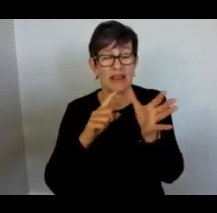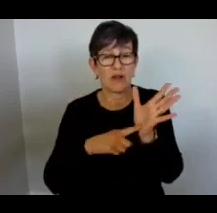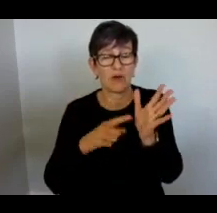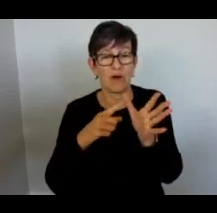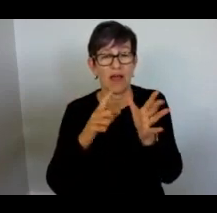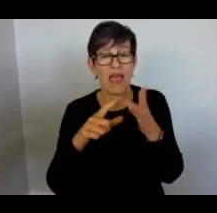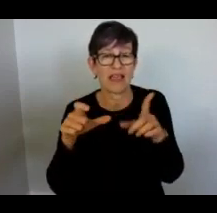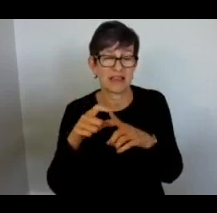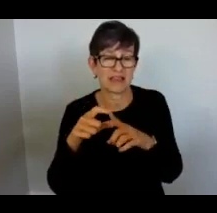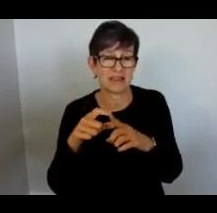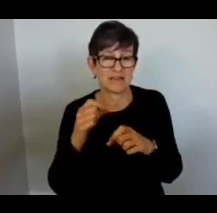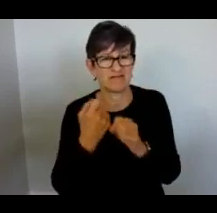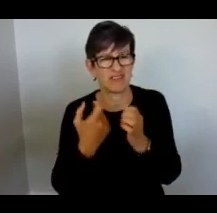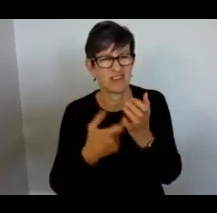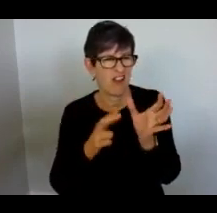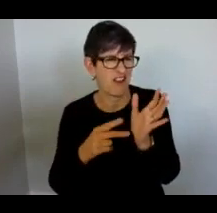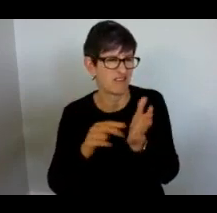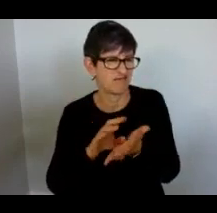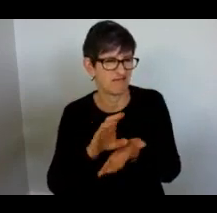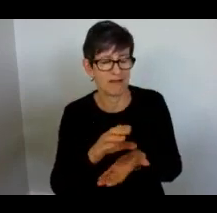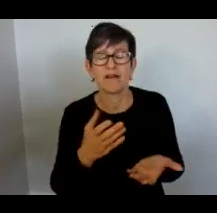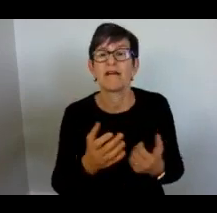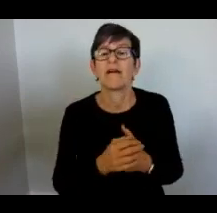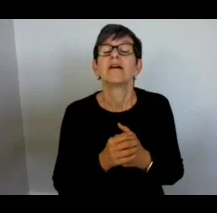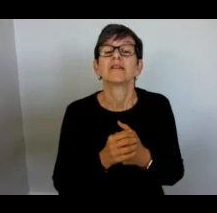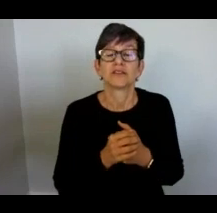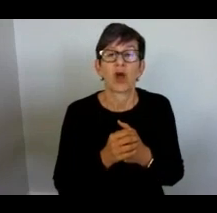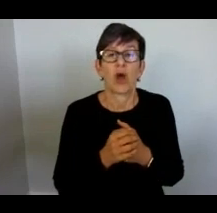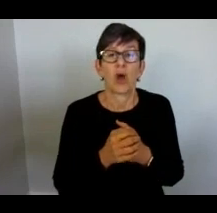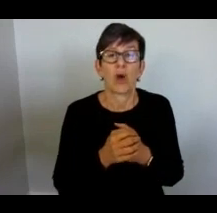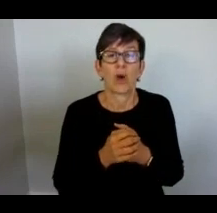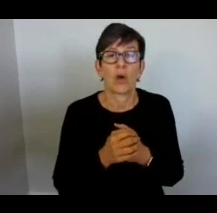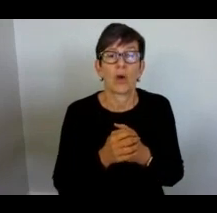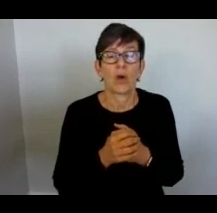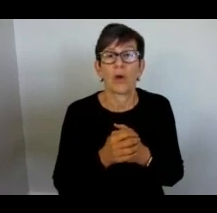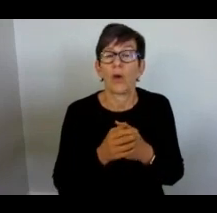help them with or at the very least we could try to point them in the right direction. That would